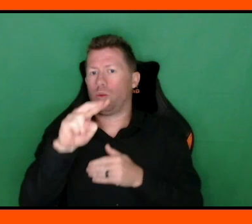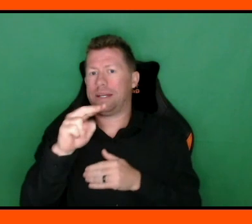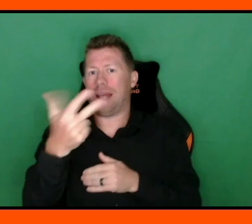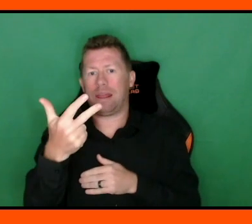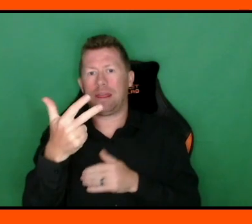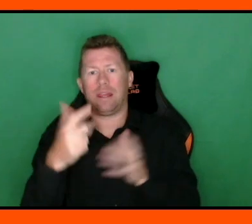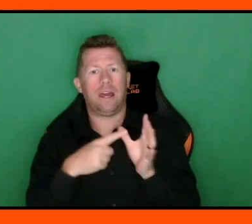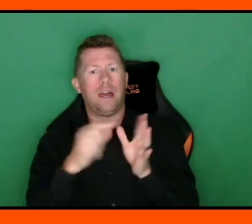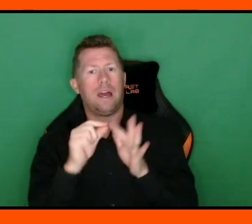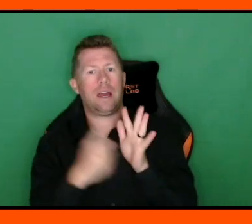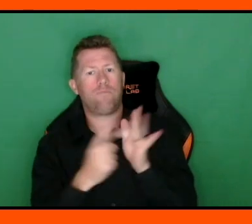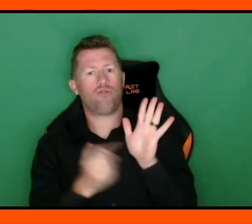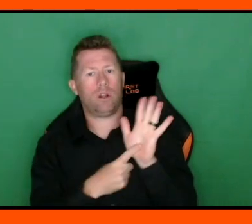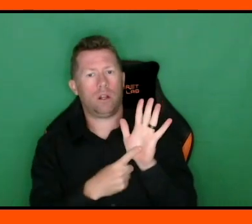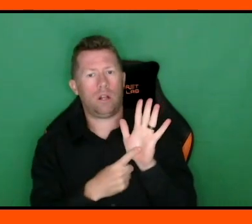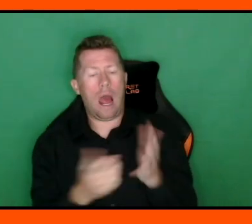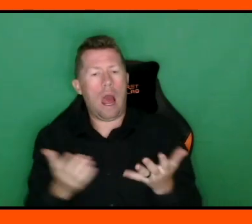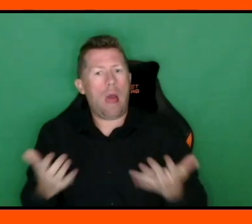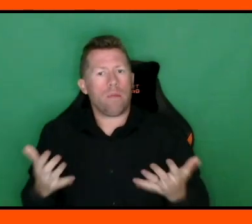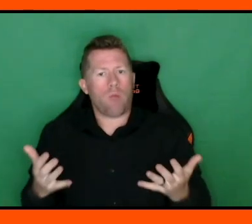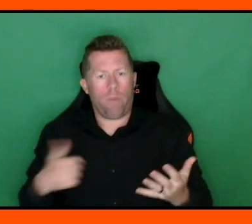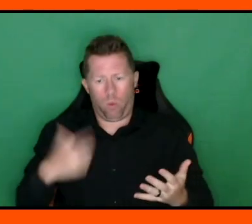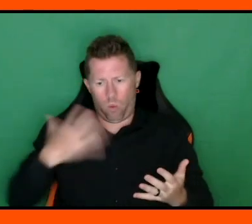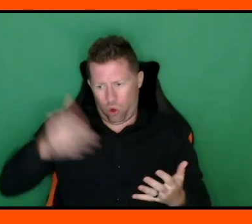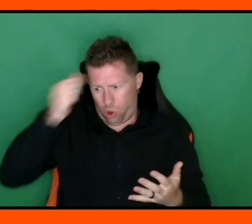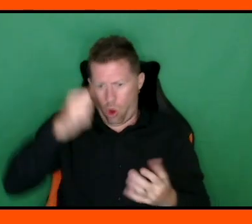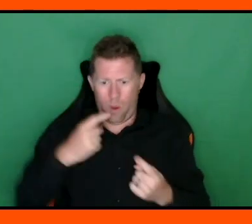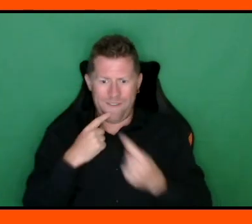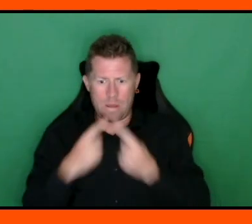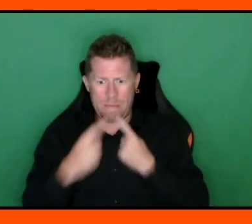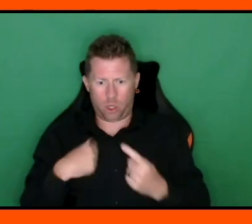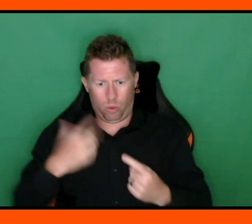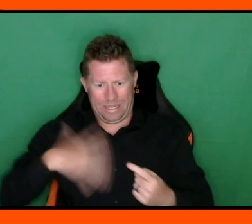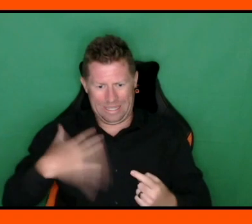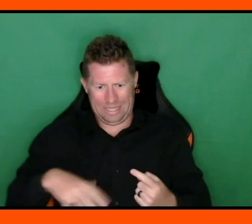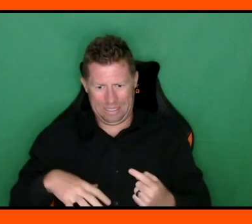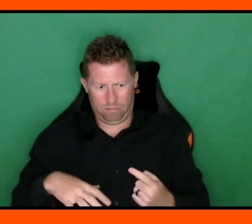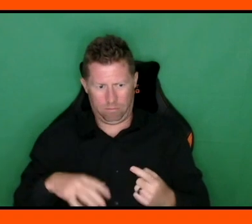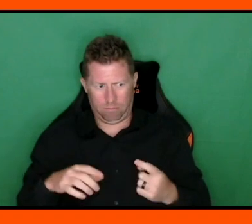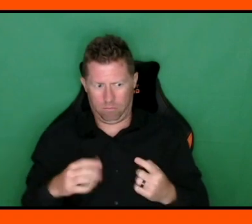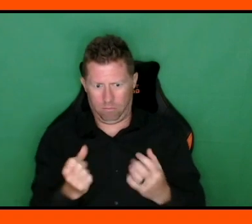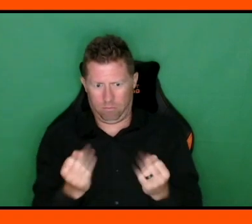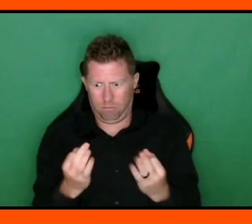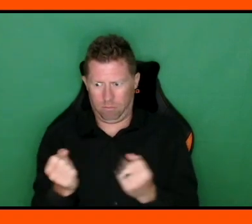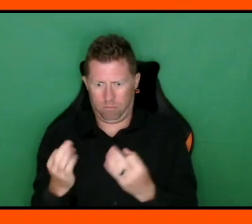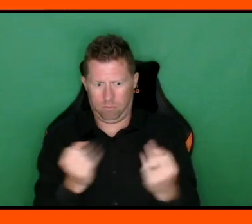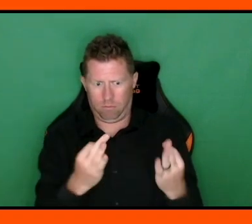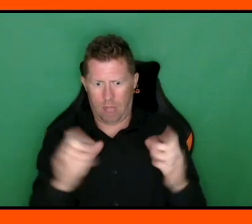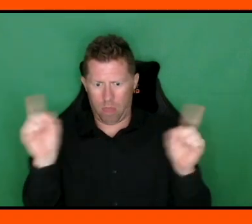In this phase we’re asking what information is needed that’s currently not collected in the Census and why it’s important that it should be collected.